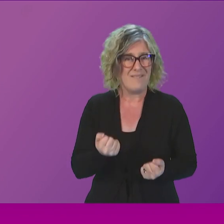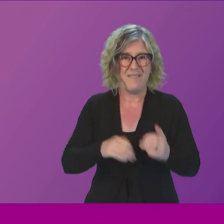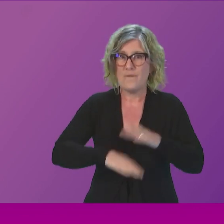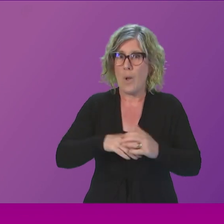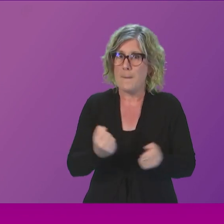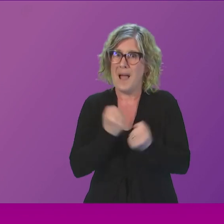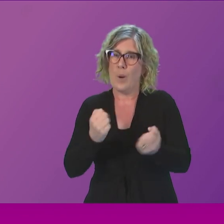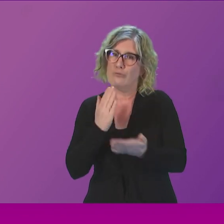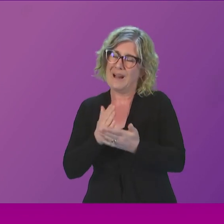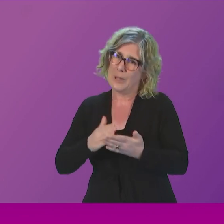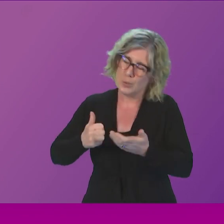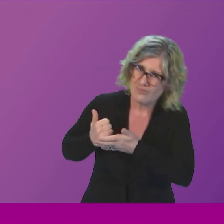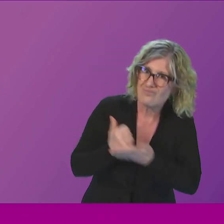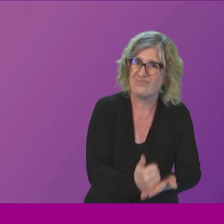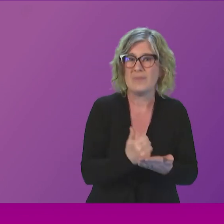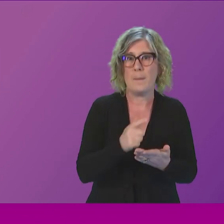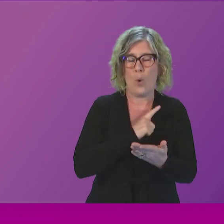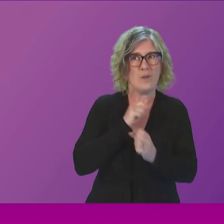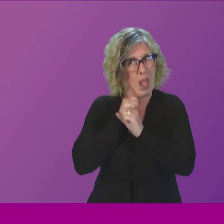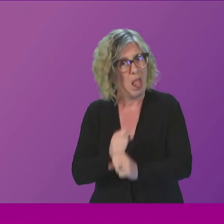to the hands of a Conservative Westminster Government.